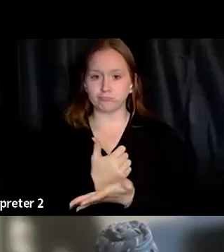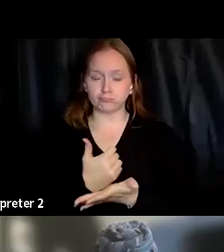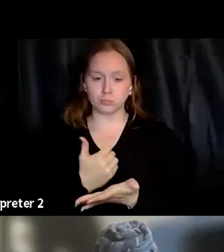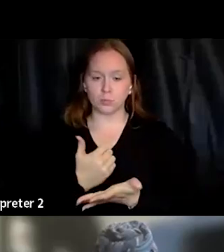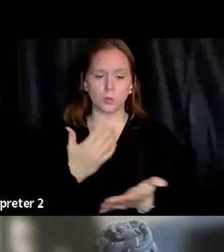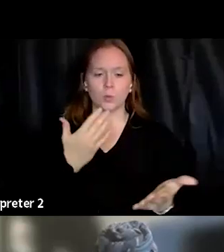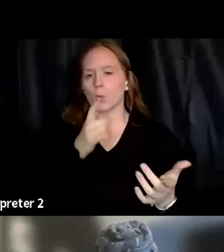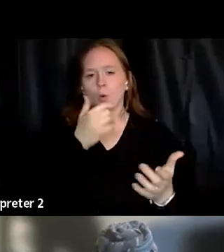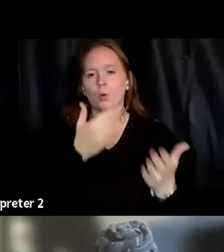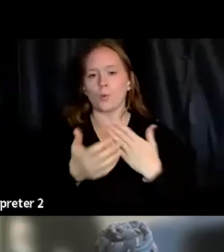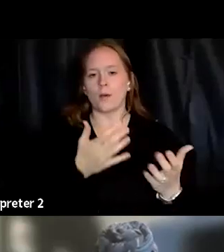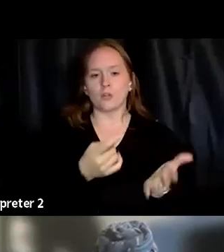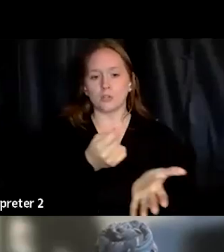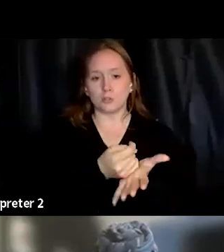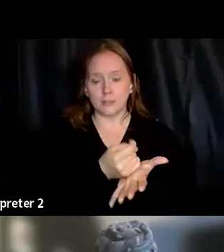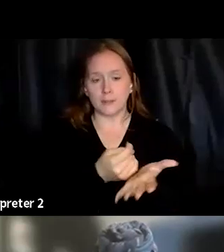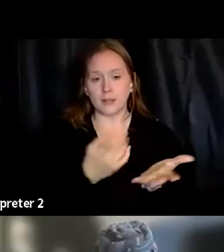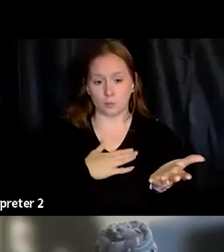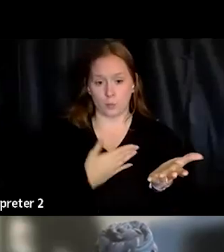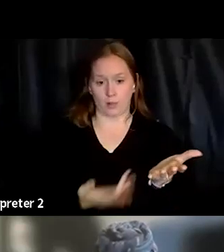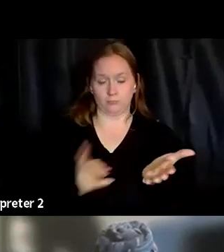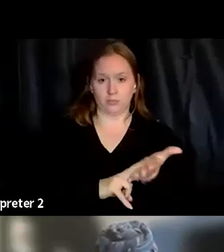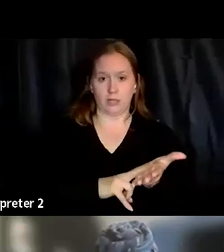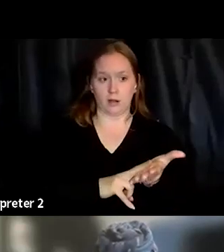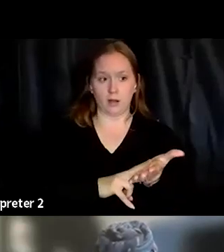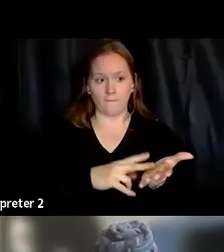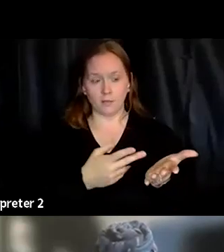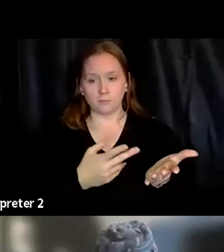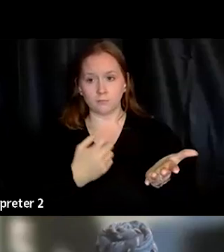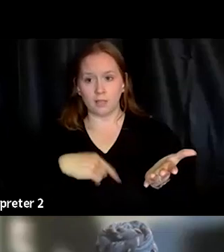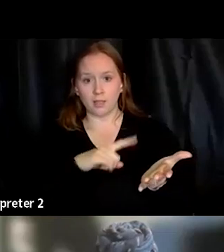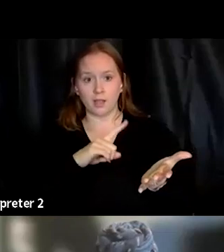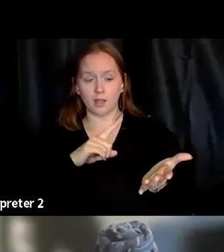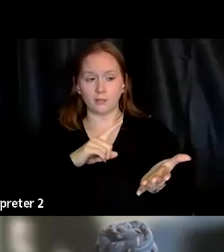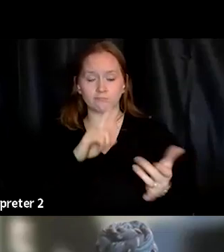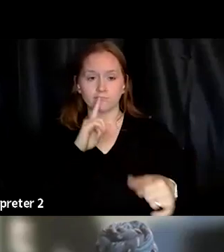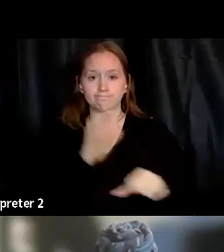to sign off on that MSR, they're essentially attesting to this is how that the person is functioning,